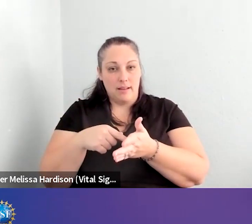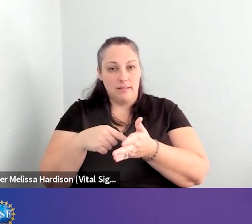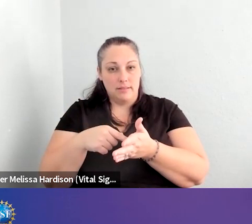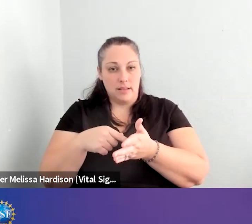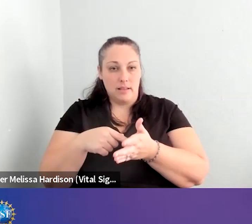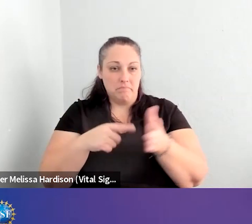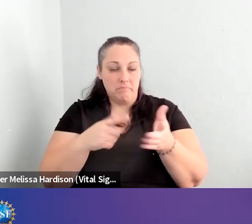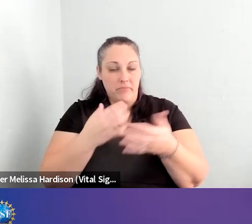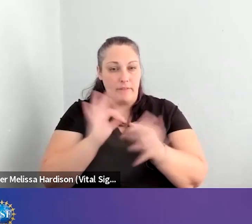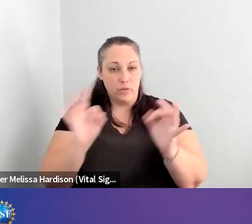Beth Strausser: Okay.